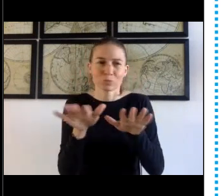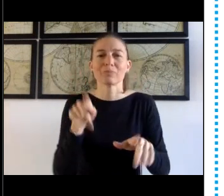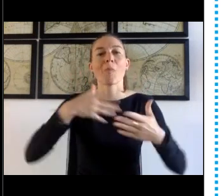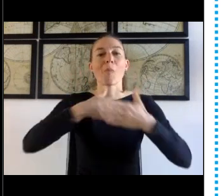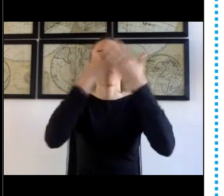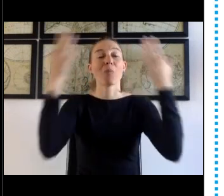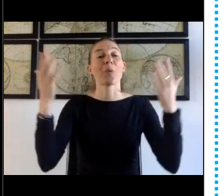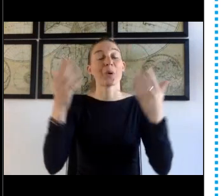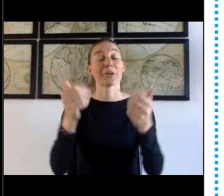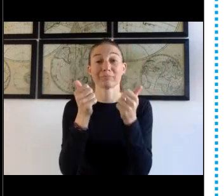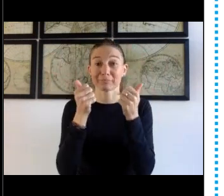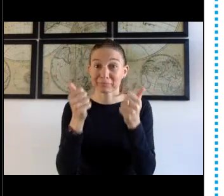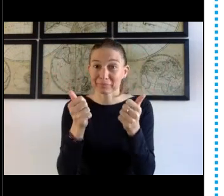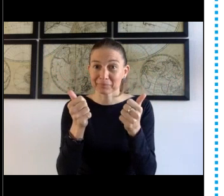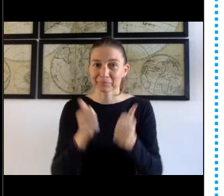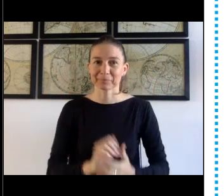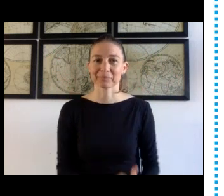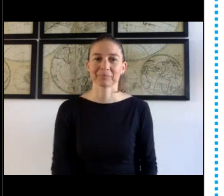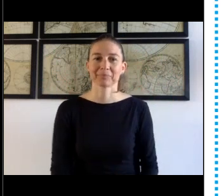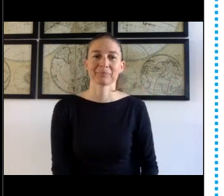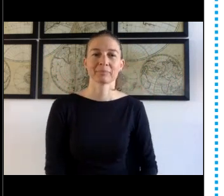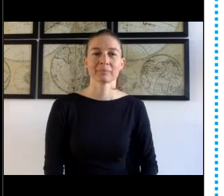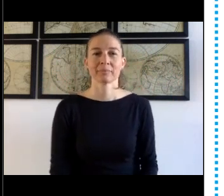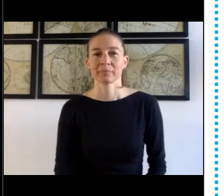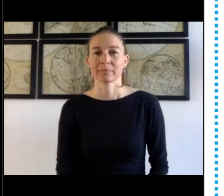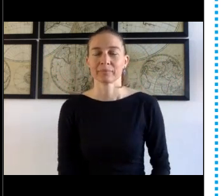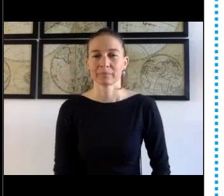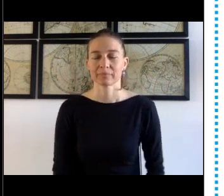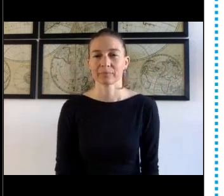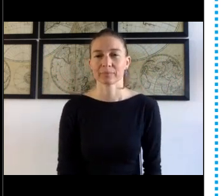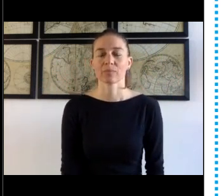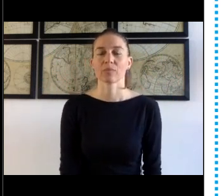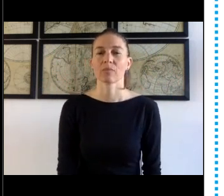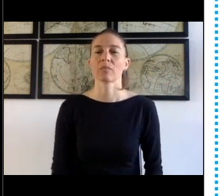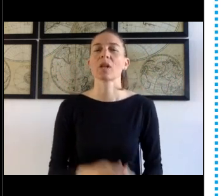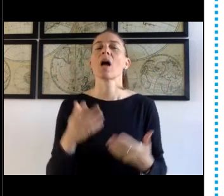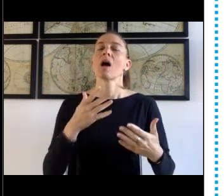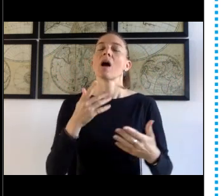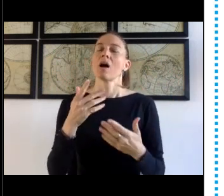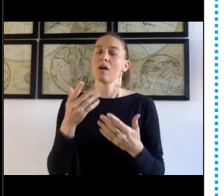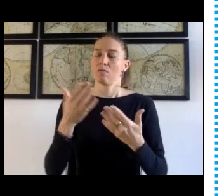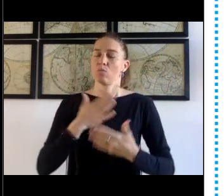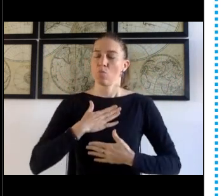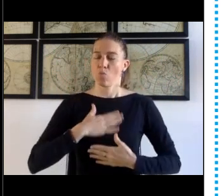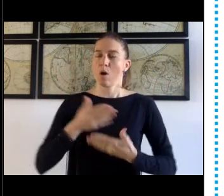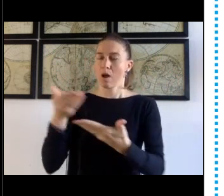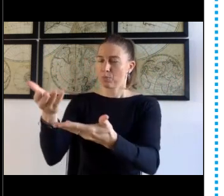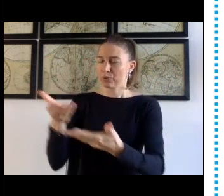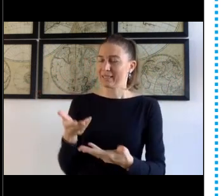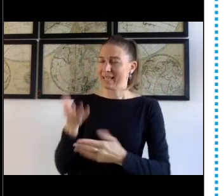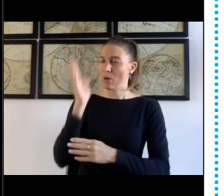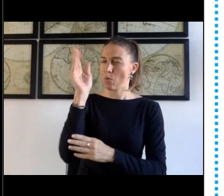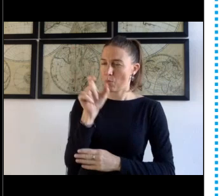Before we start by presenting the webinar and speakers I wanted to just share some logistical information.